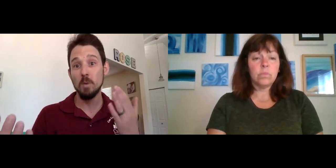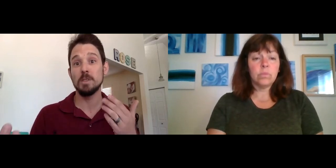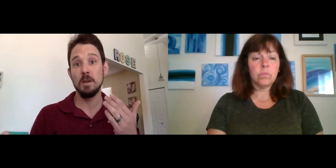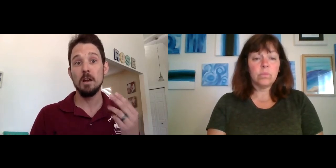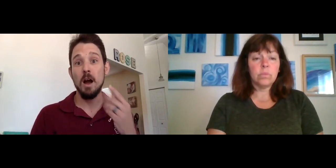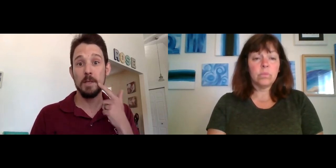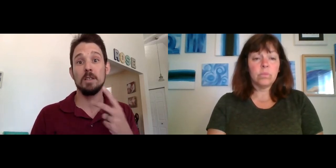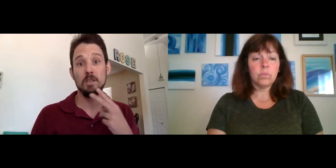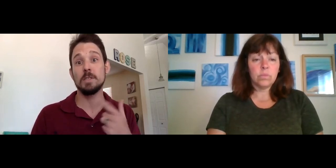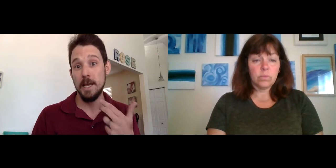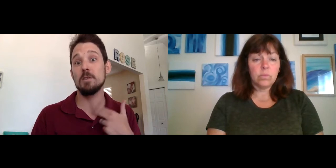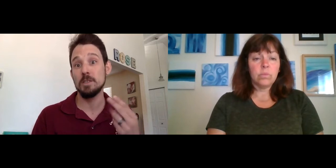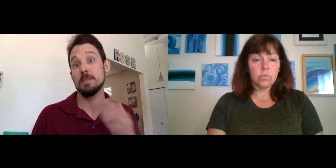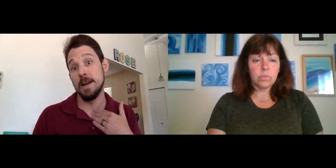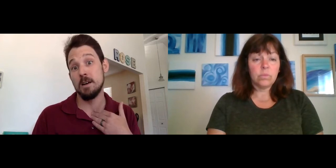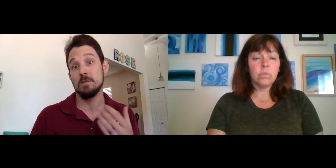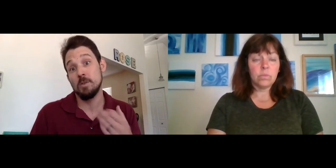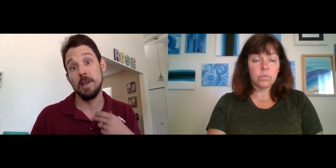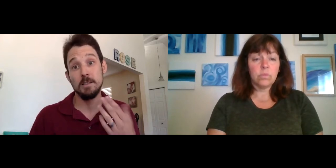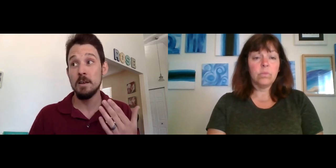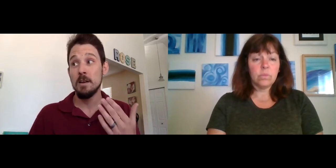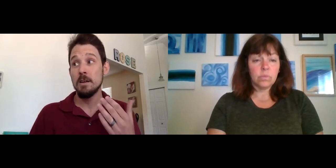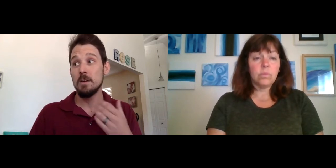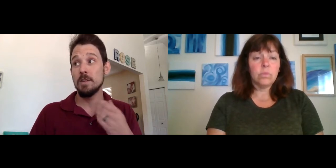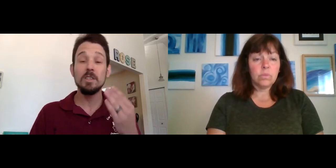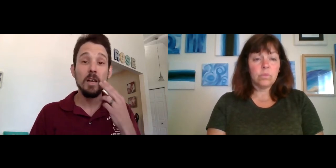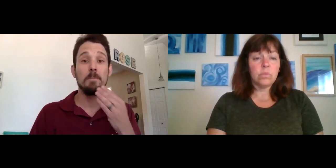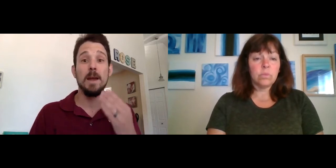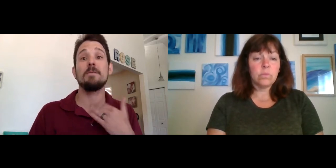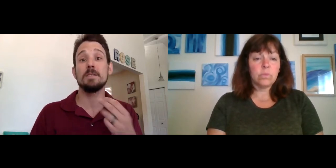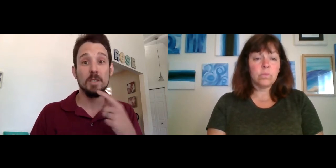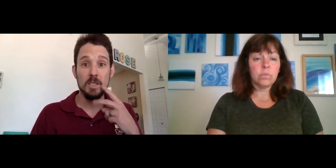commonly used languages, so that's that's another benefit of Cued Speech.